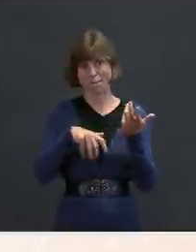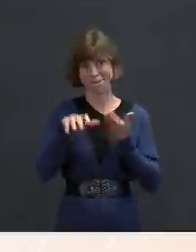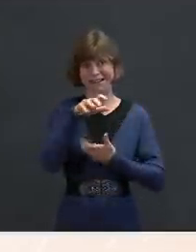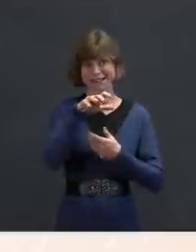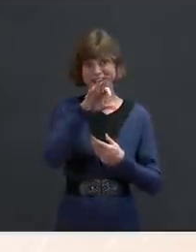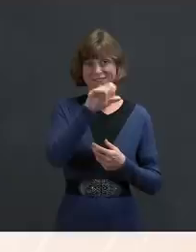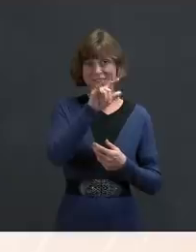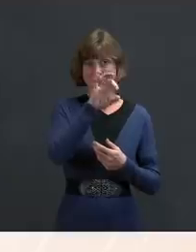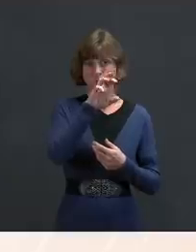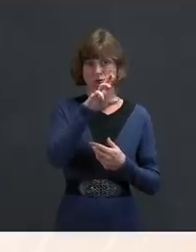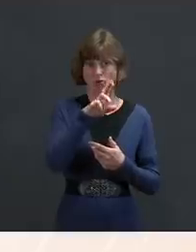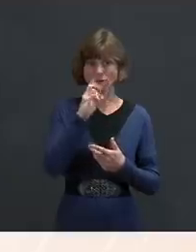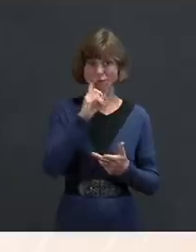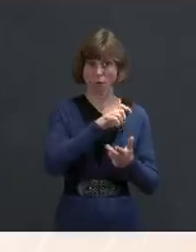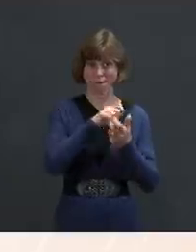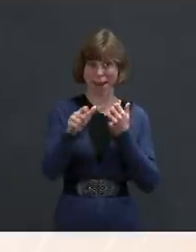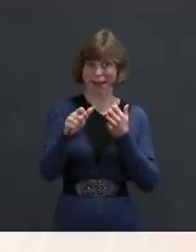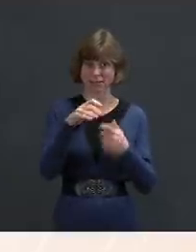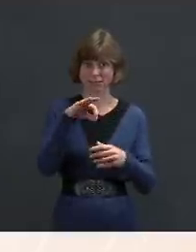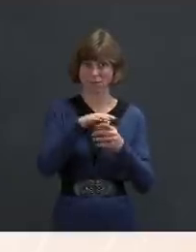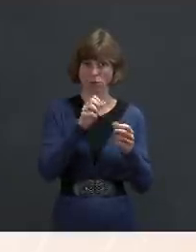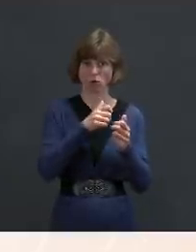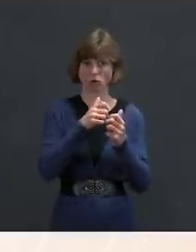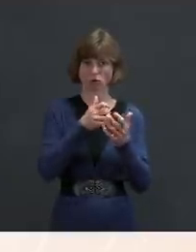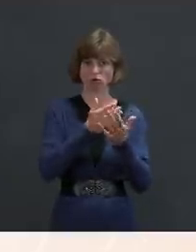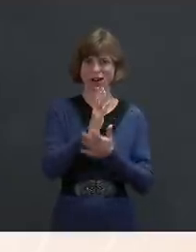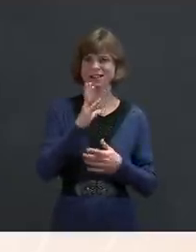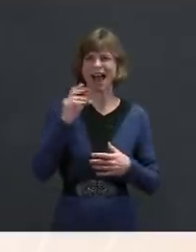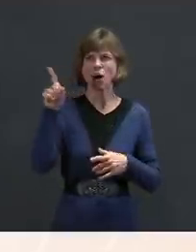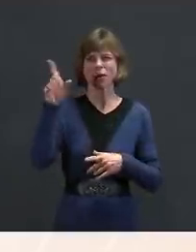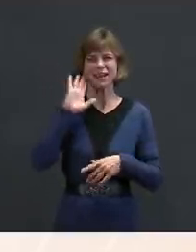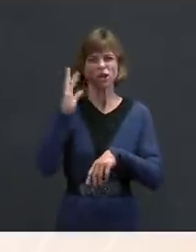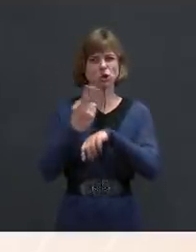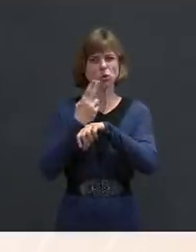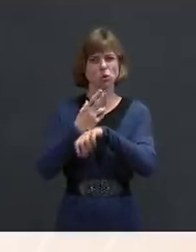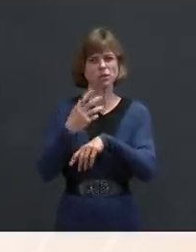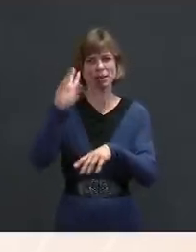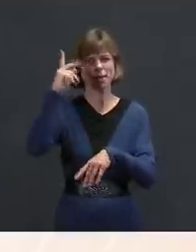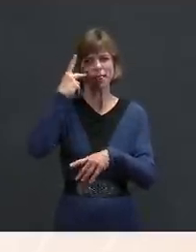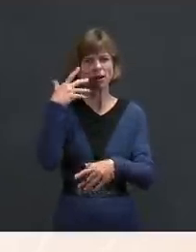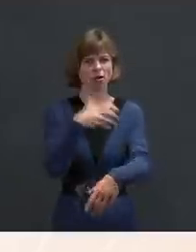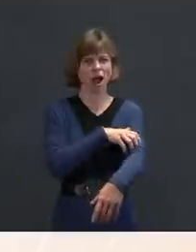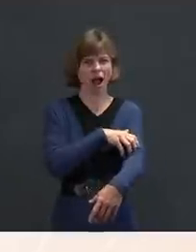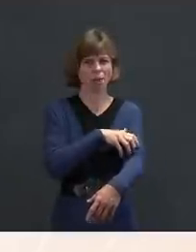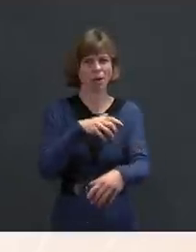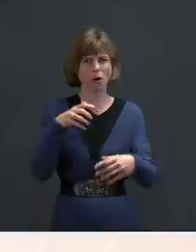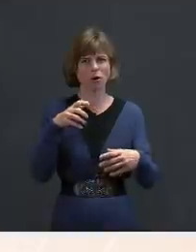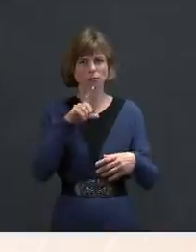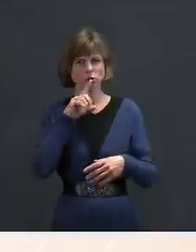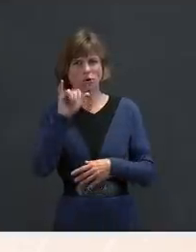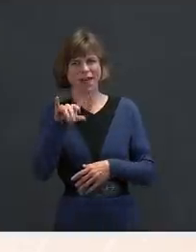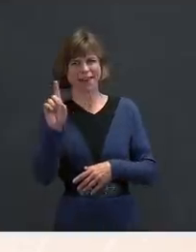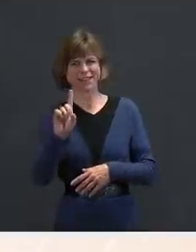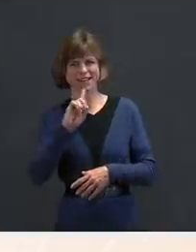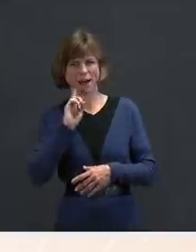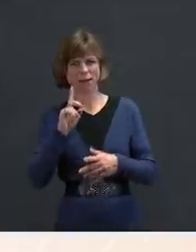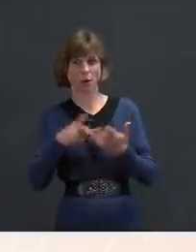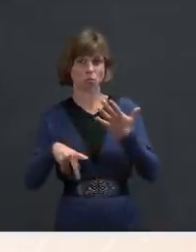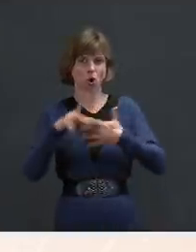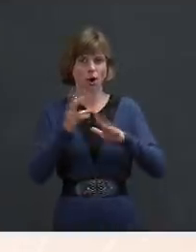And if not, how is he going to leverage his political capital to make sure that this Democratic priority becomes law? Ms. Psaki: Well, first, the President is committed